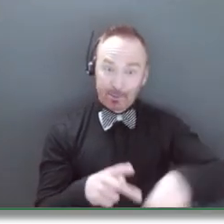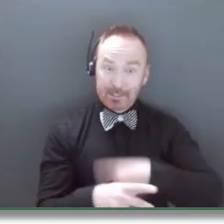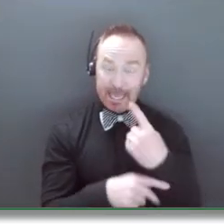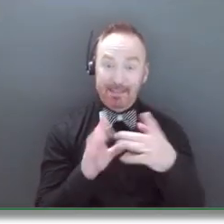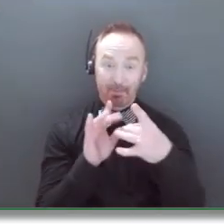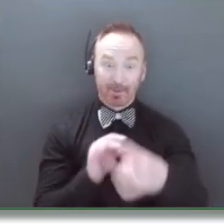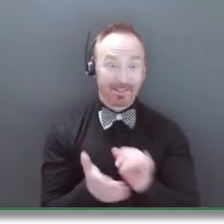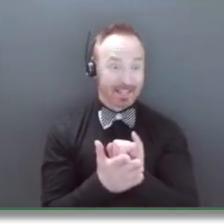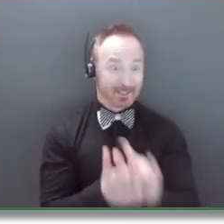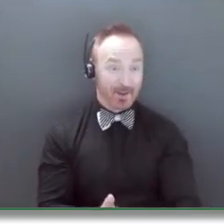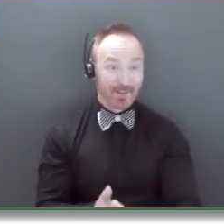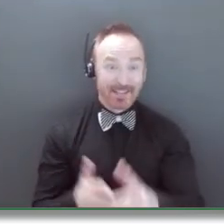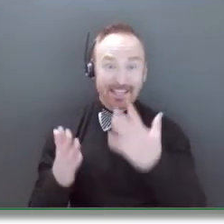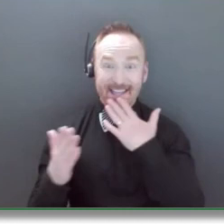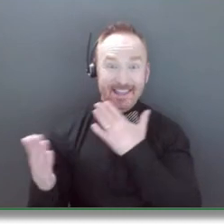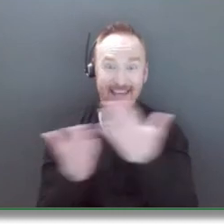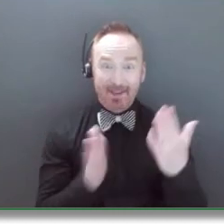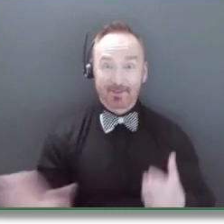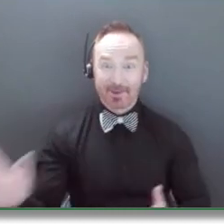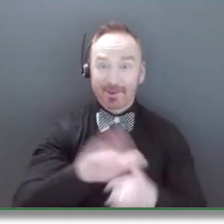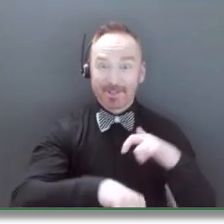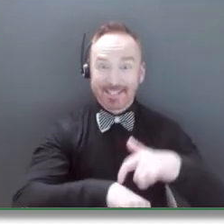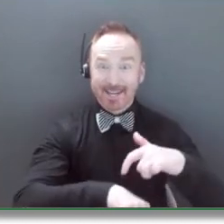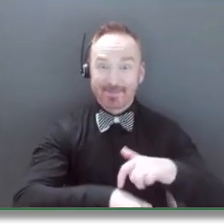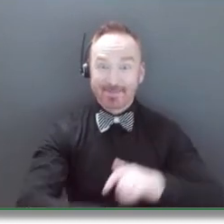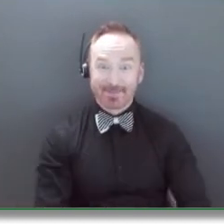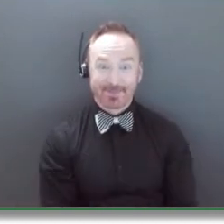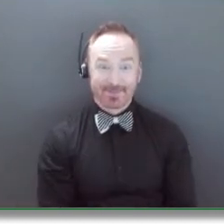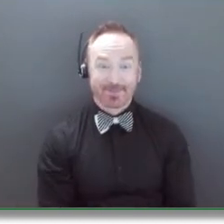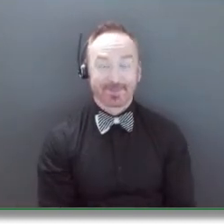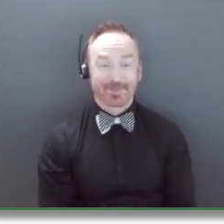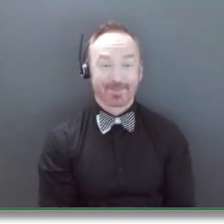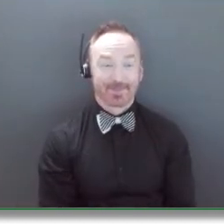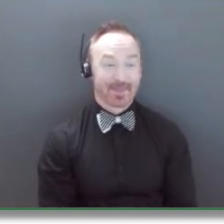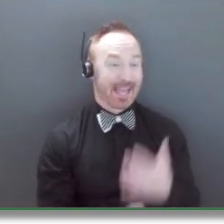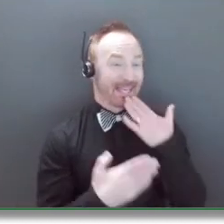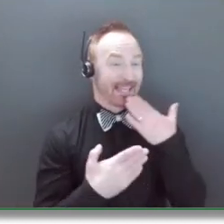for sharing your time with me. Thank you David that was fantastic. It's